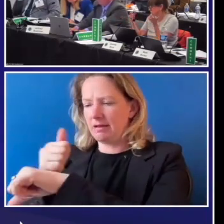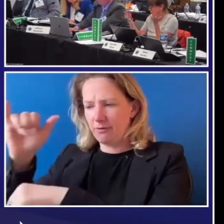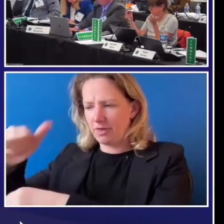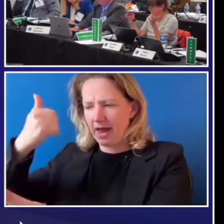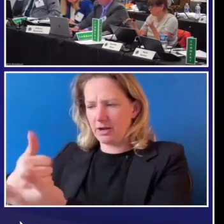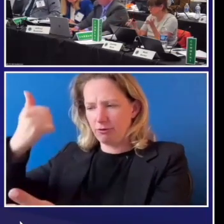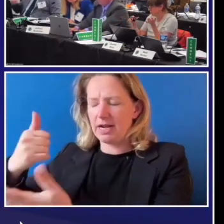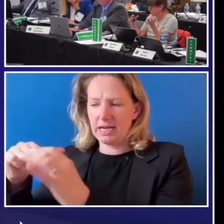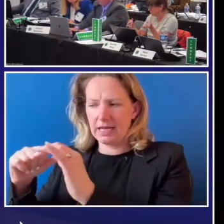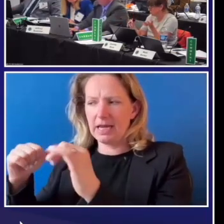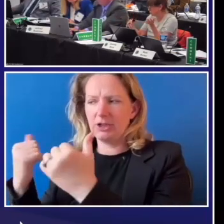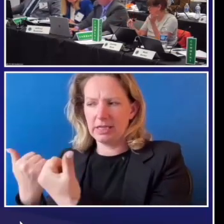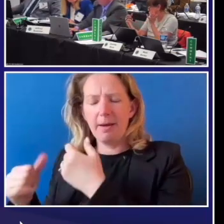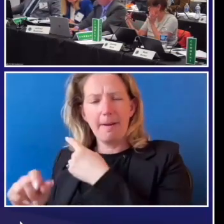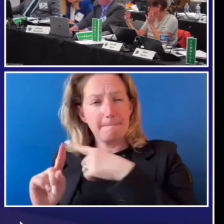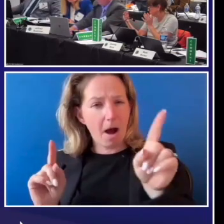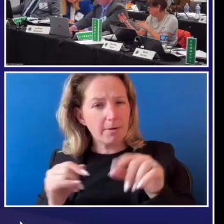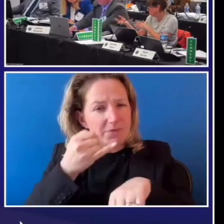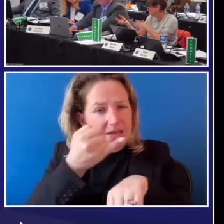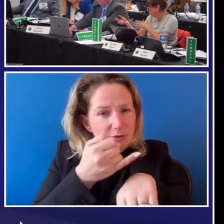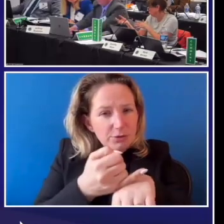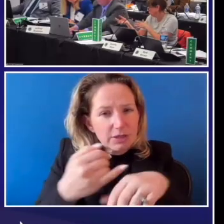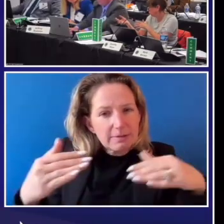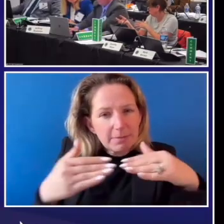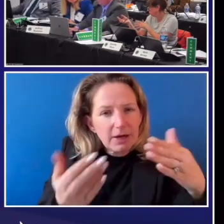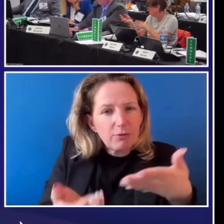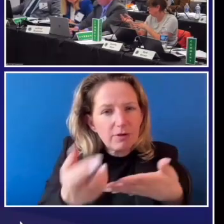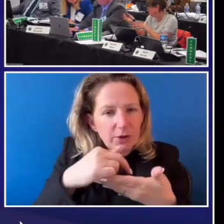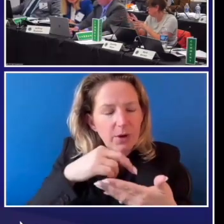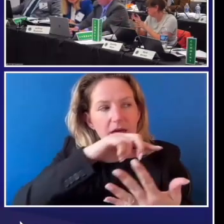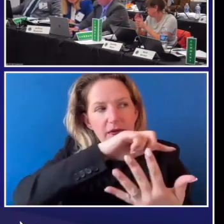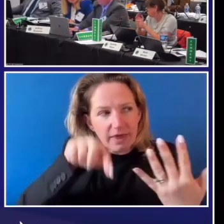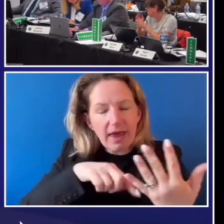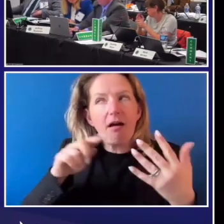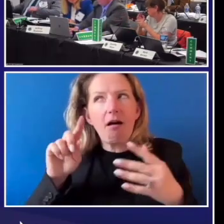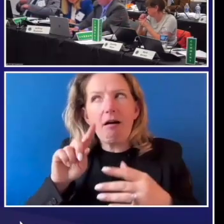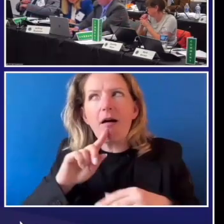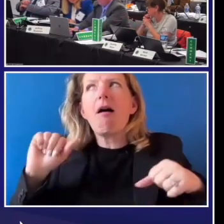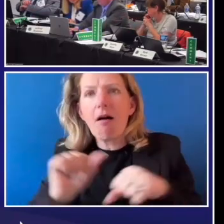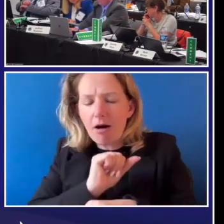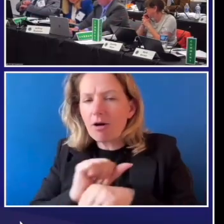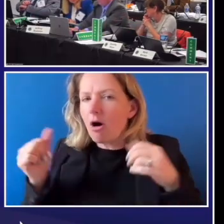peer review, the institutions are involved in the standards process at an accrediting agency.